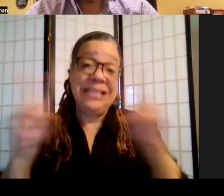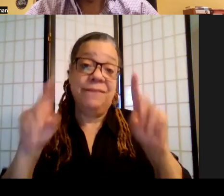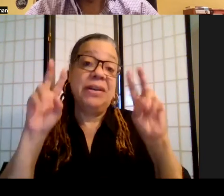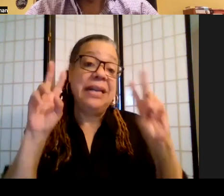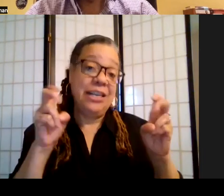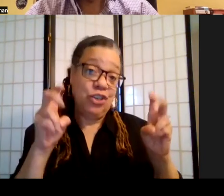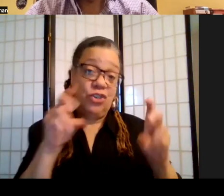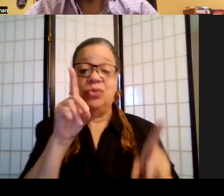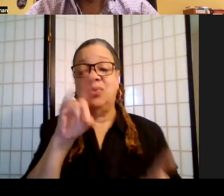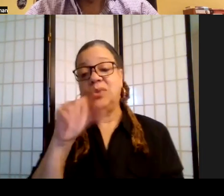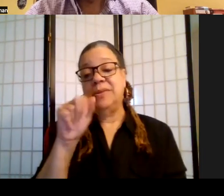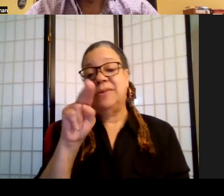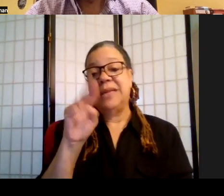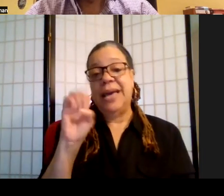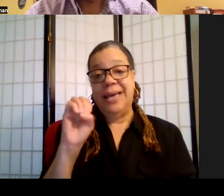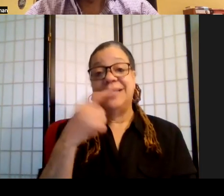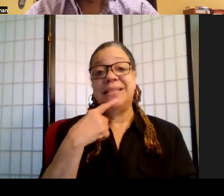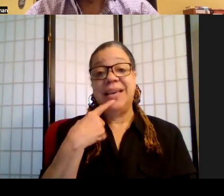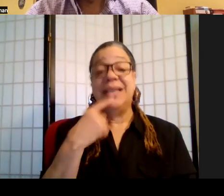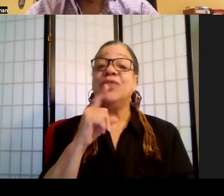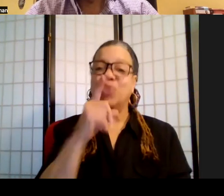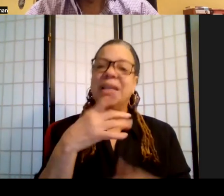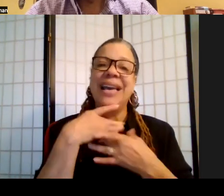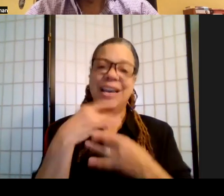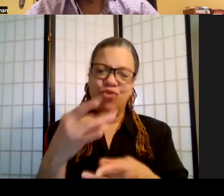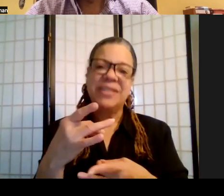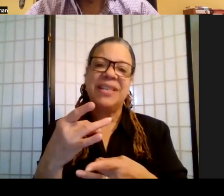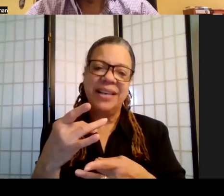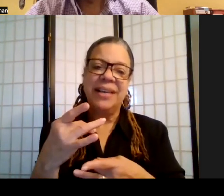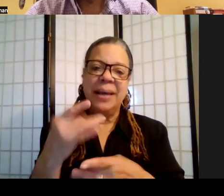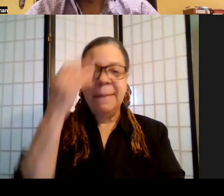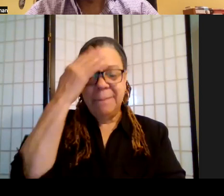Yeah, it's interesting because, um, people have gotten a lot--